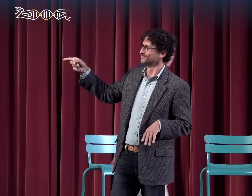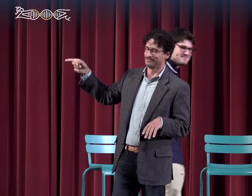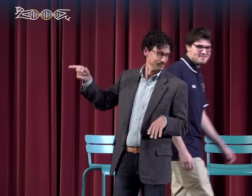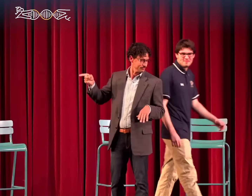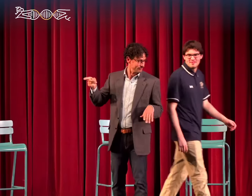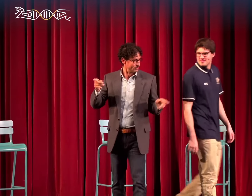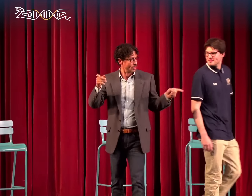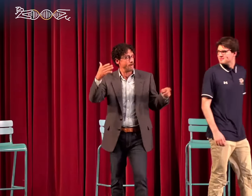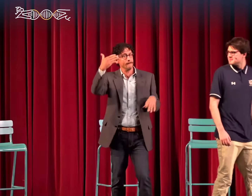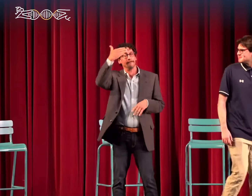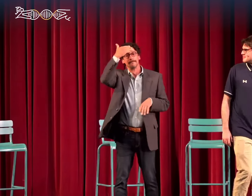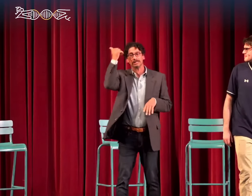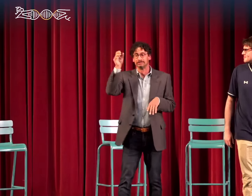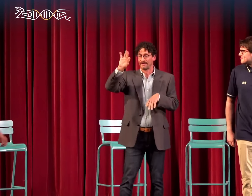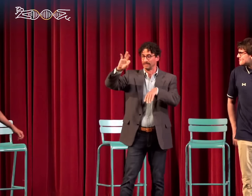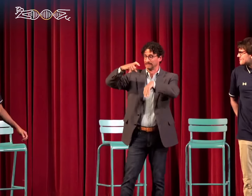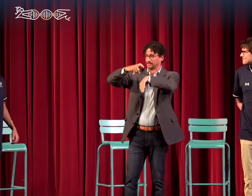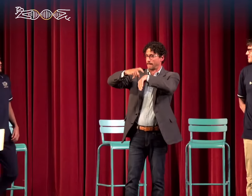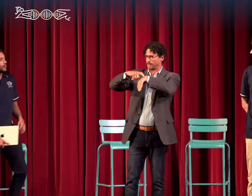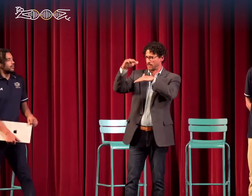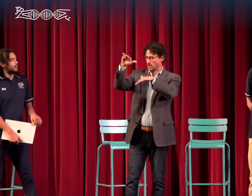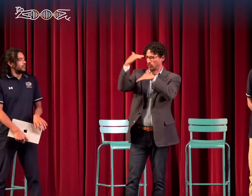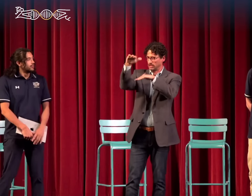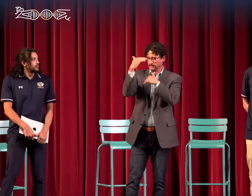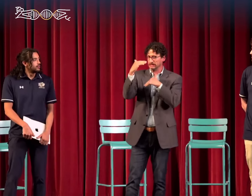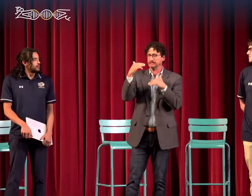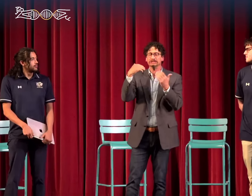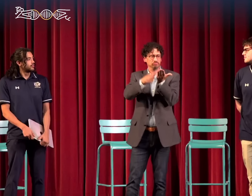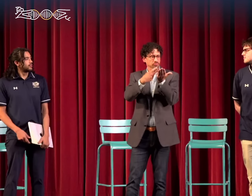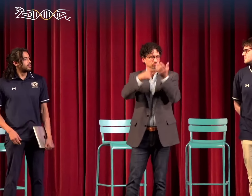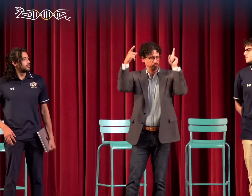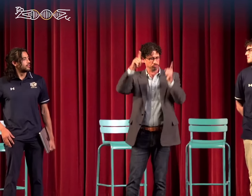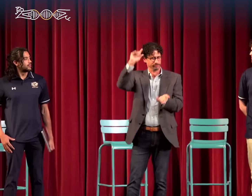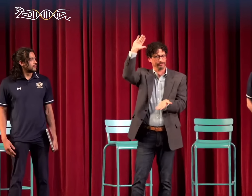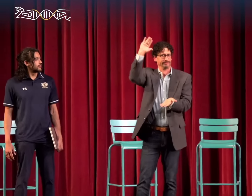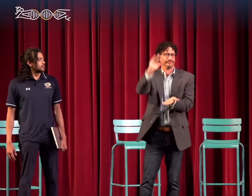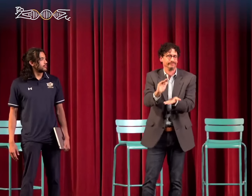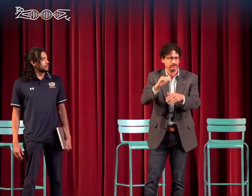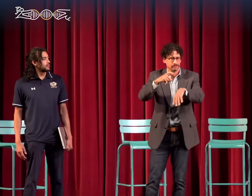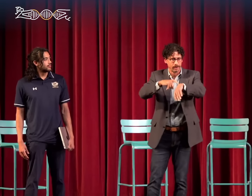Now, because of constraints of time, I asked them to reduce speech time and